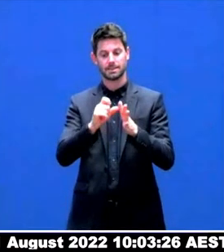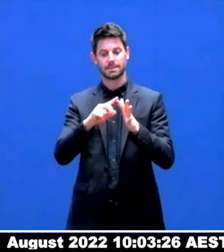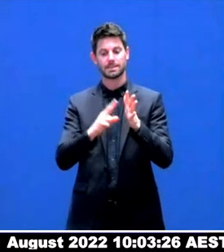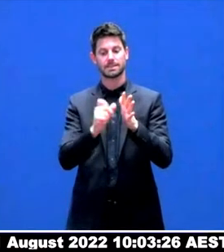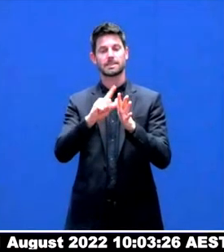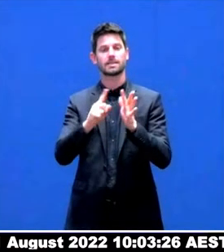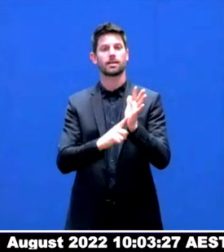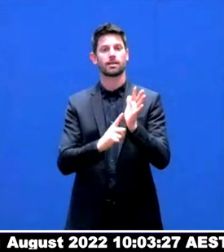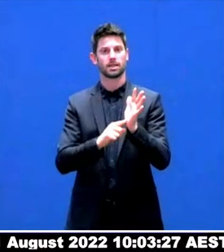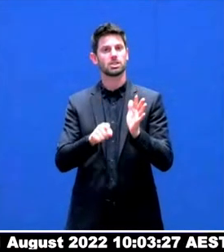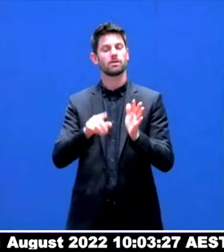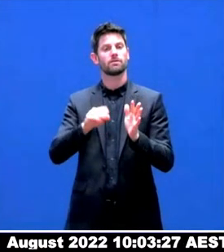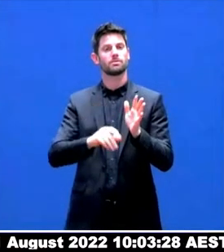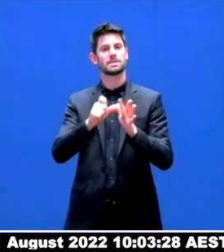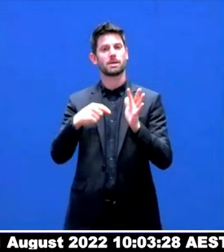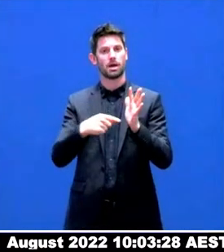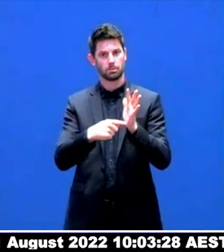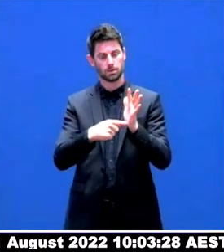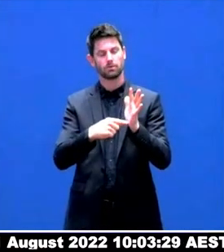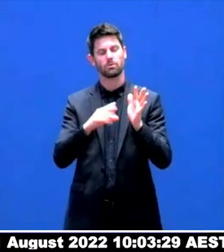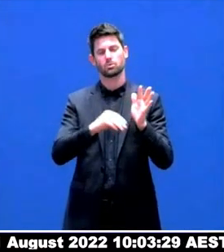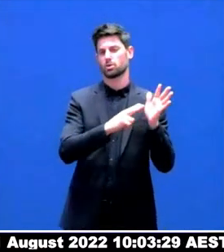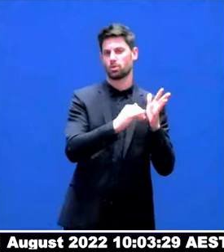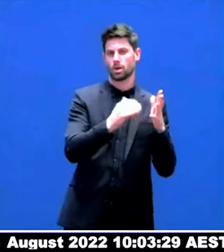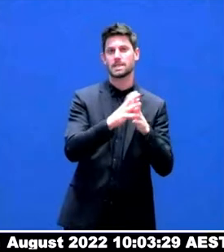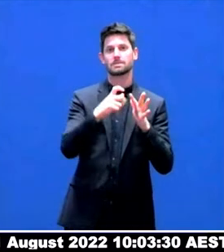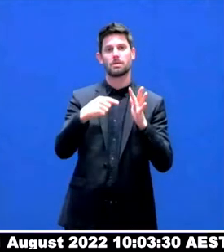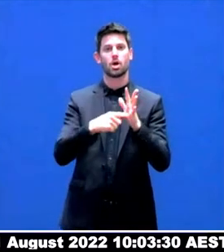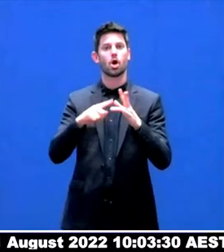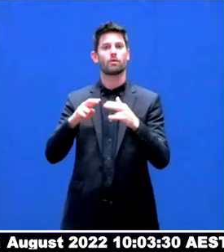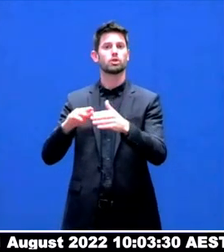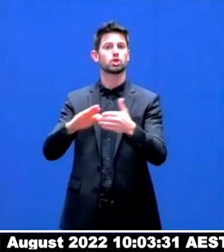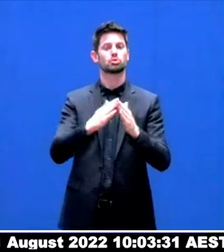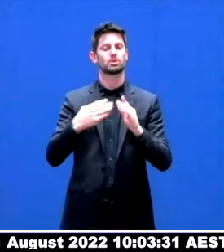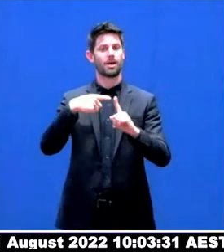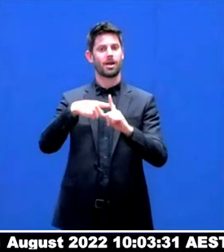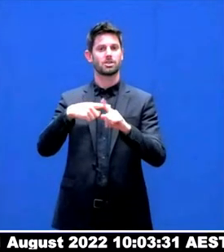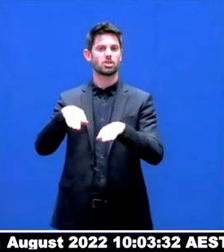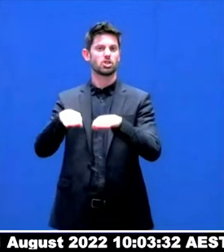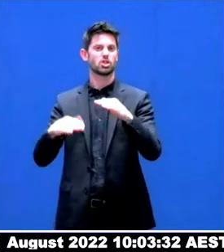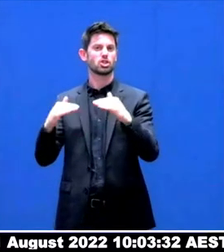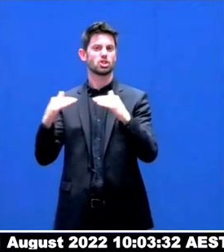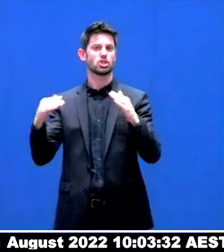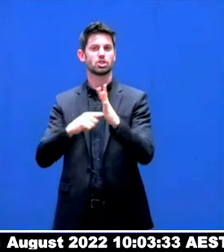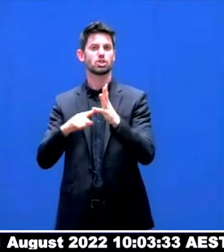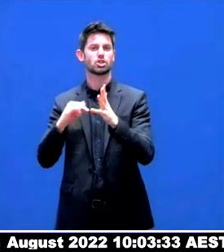Director of the New South Wales Department of Community and Justice and you will hear her evidence until lunchtime.